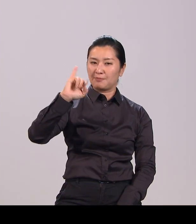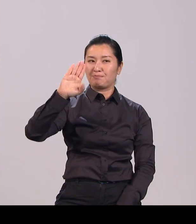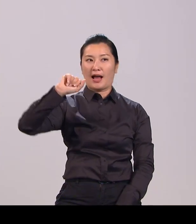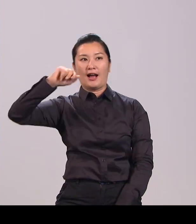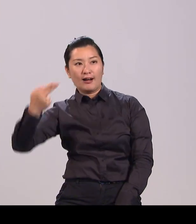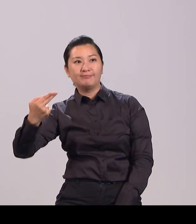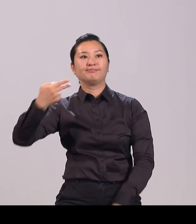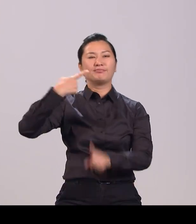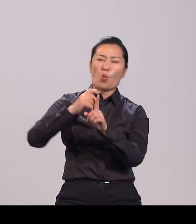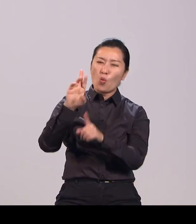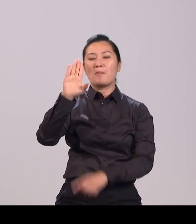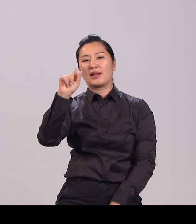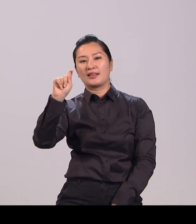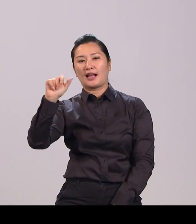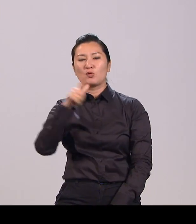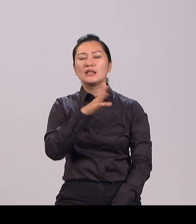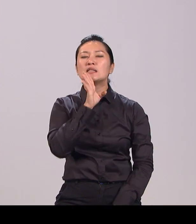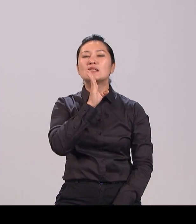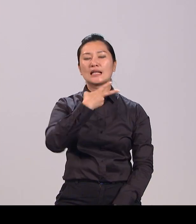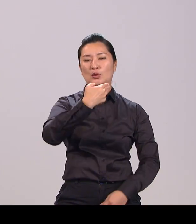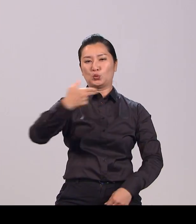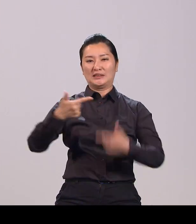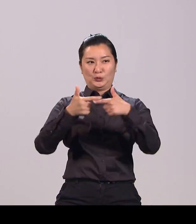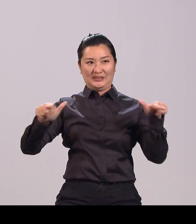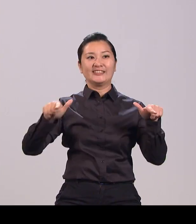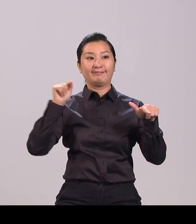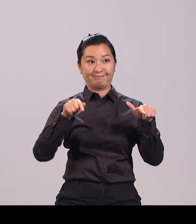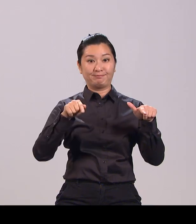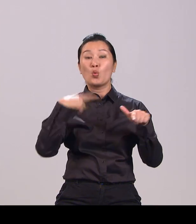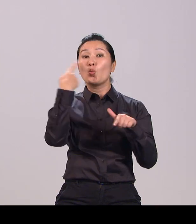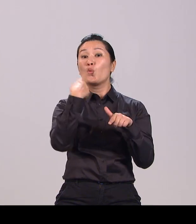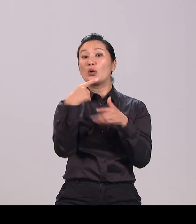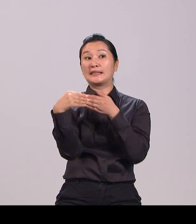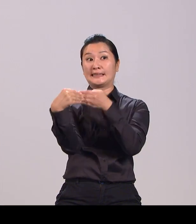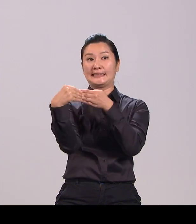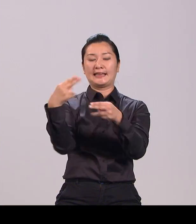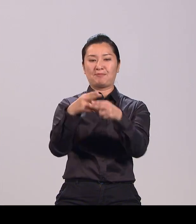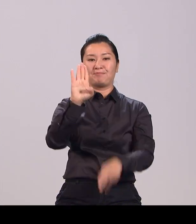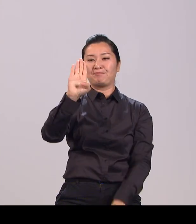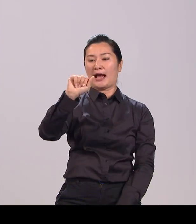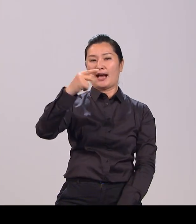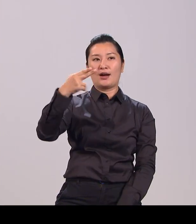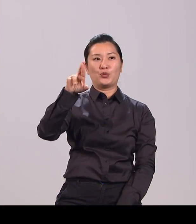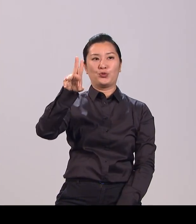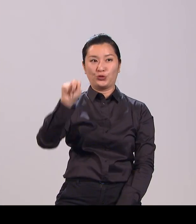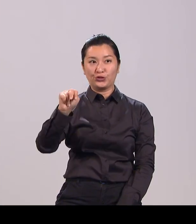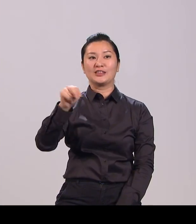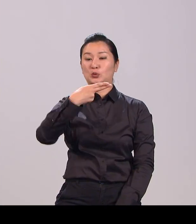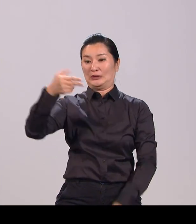One of the leaders is Bahrun Naim, an Indonesian. The one who ordered the Christmas and New Year attacks in Jakarta.